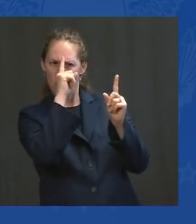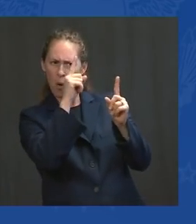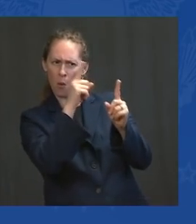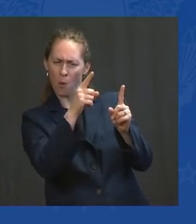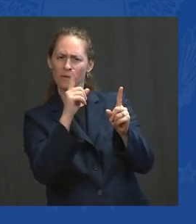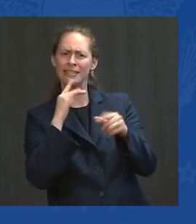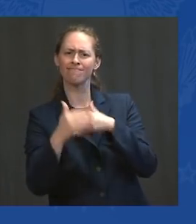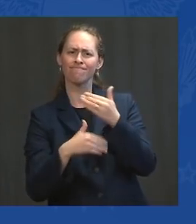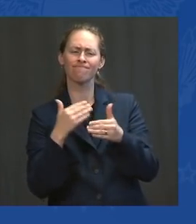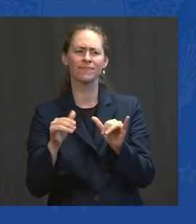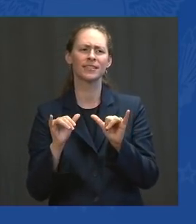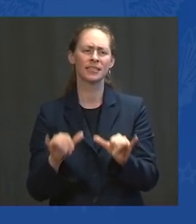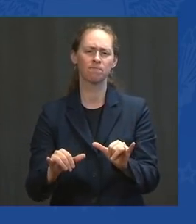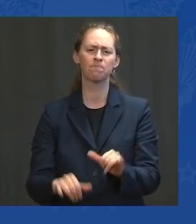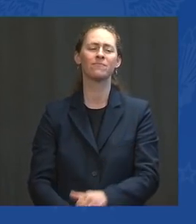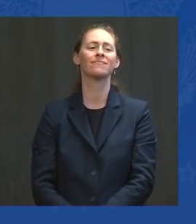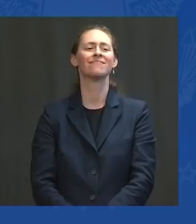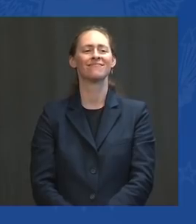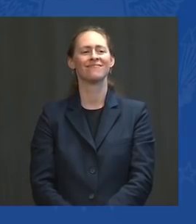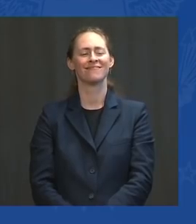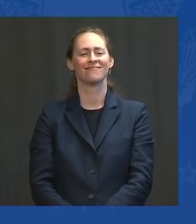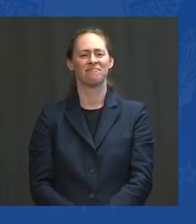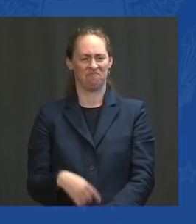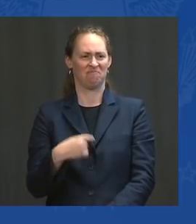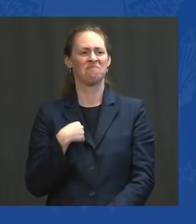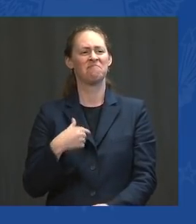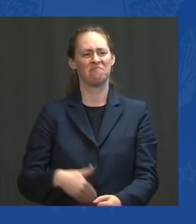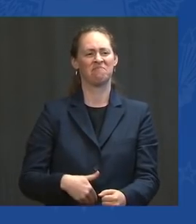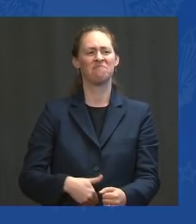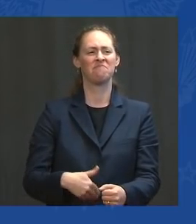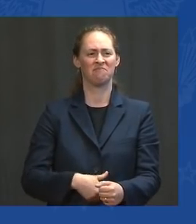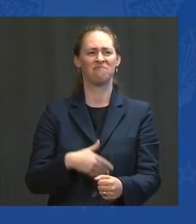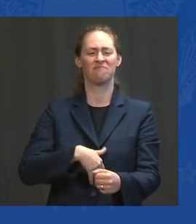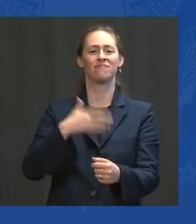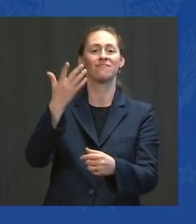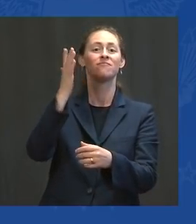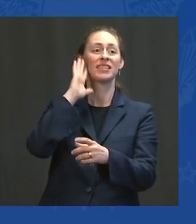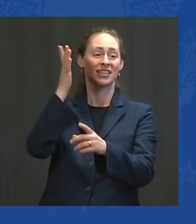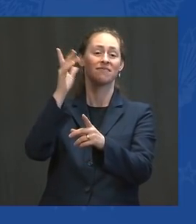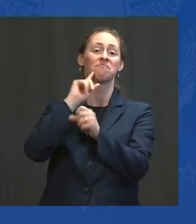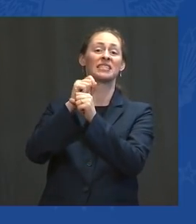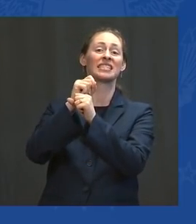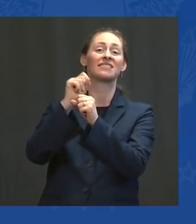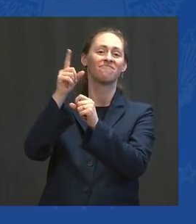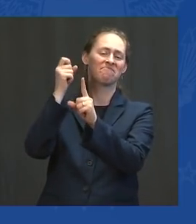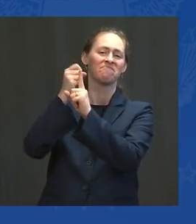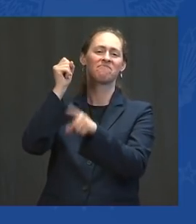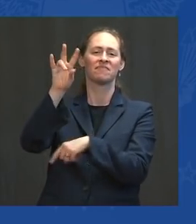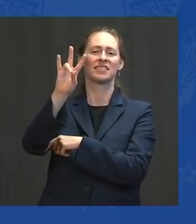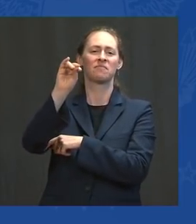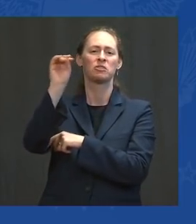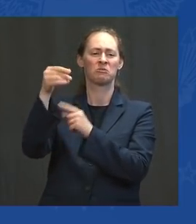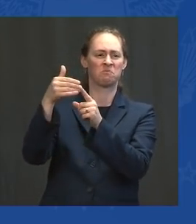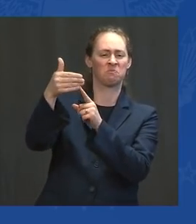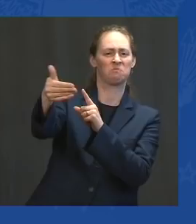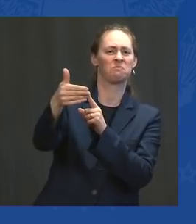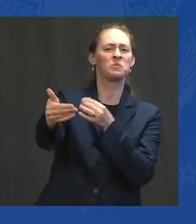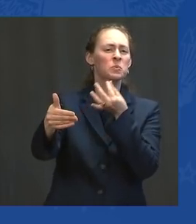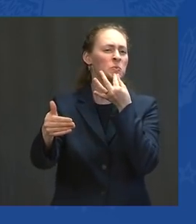just a few days after July the Fourth. So, we will have 160 million fully vaccinated Americans --